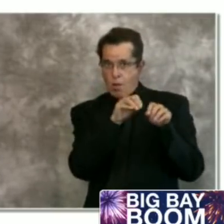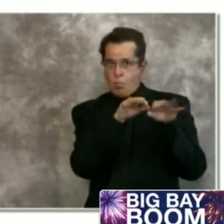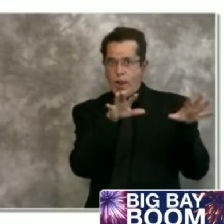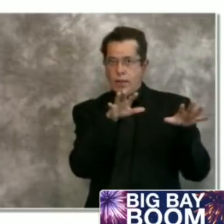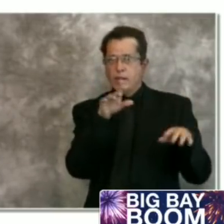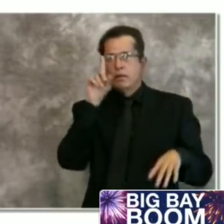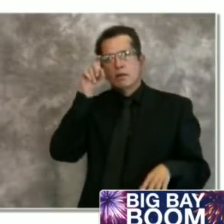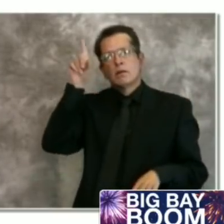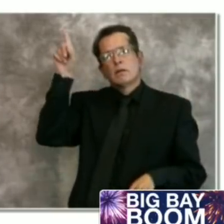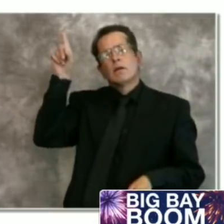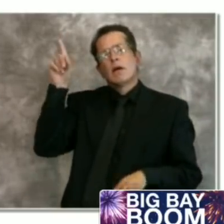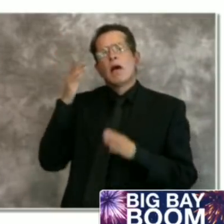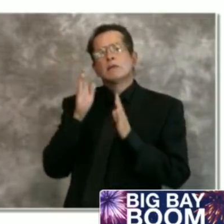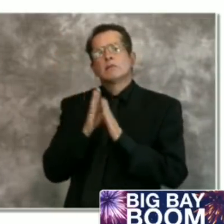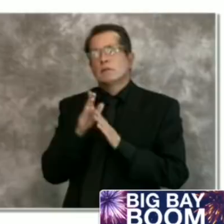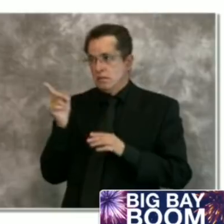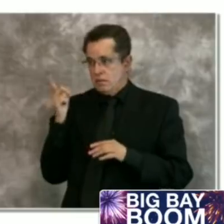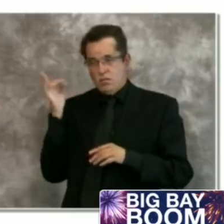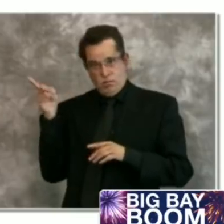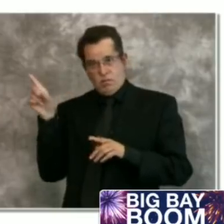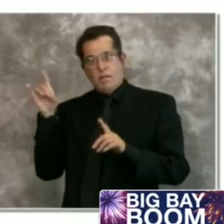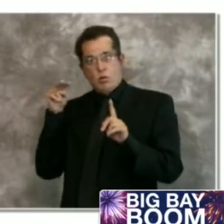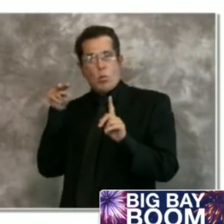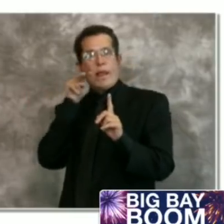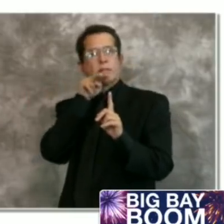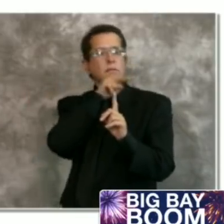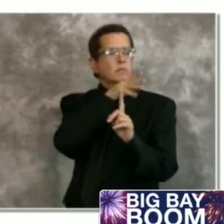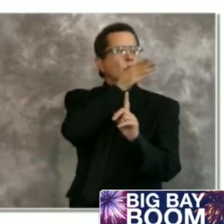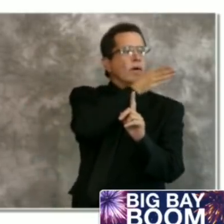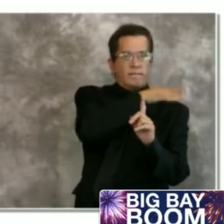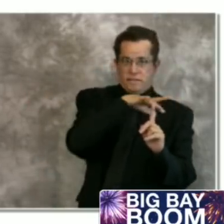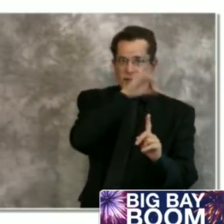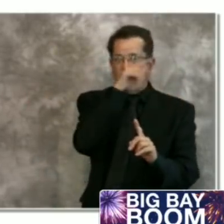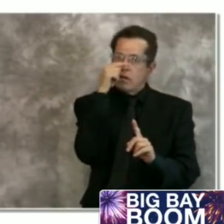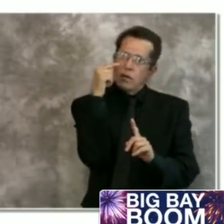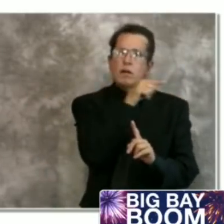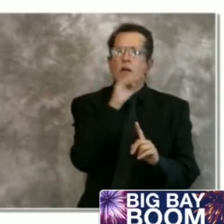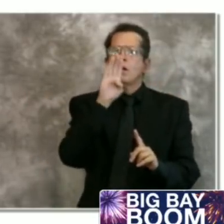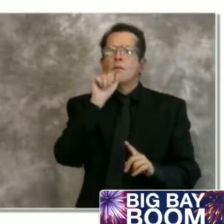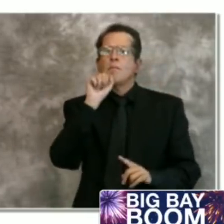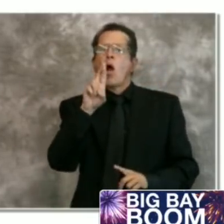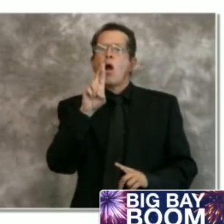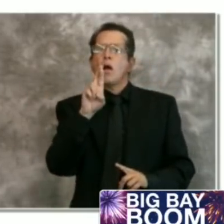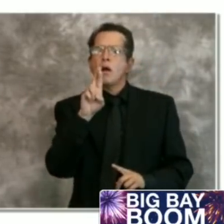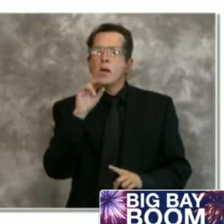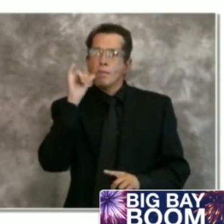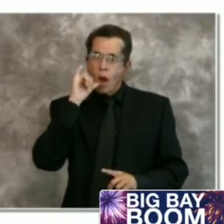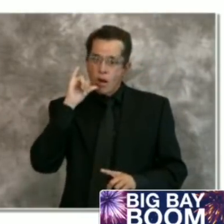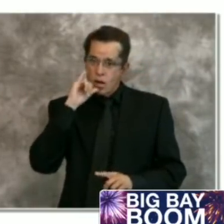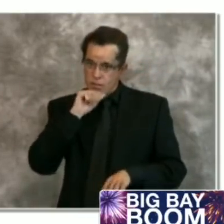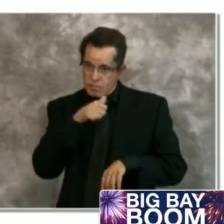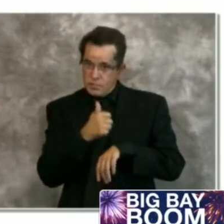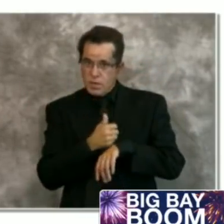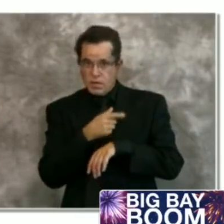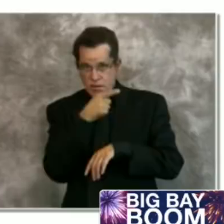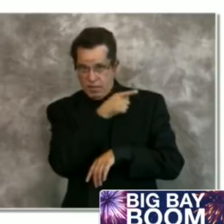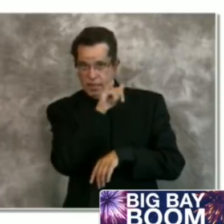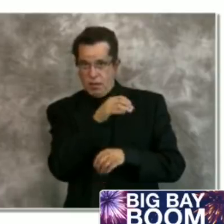QUESTION. YESTERDAY THAT HAVE BEEN ABLE TO STRAIGHT OUTBREAK BACK TO BARS AND BREWERIES. I'M SORRY. HOW HAVE YOU GUYS BEEN ABLE TO TRACE BACK